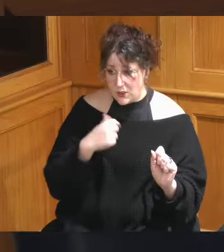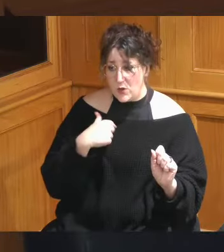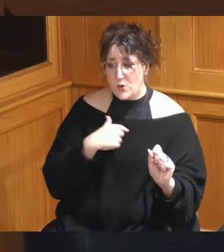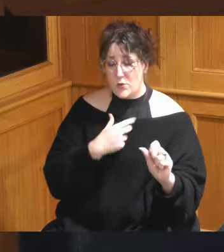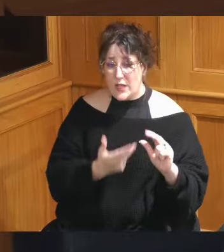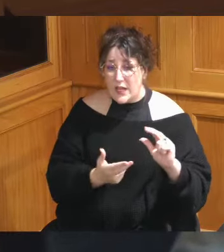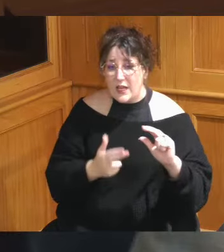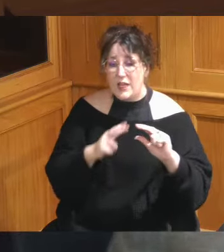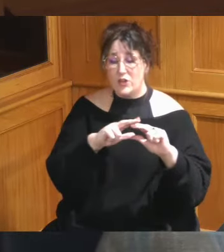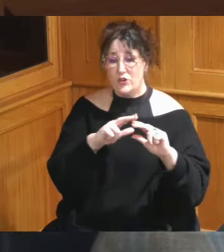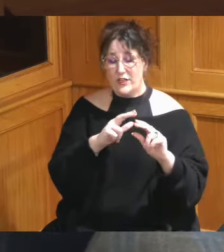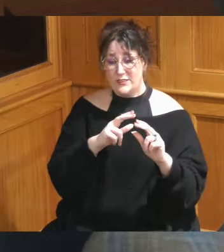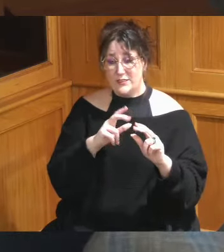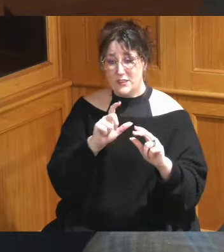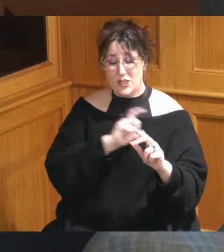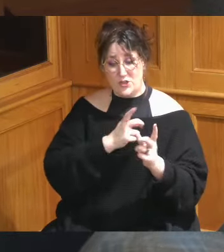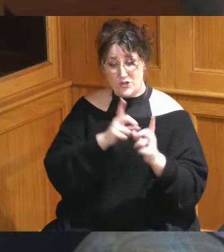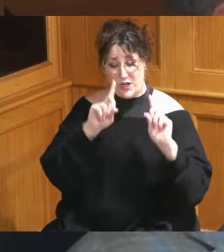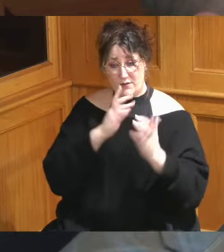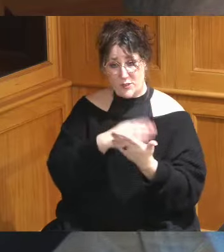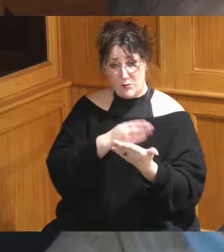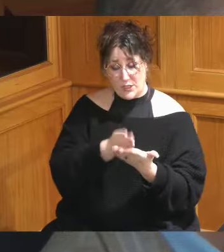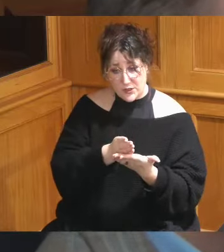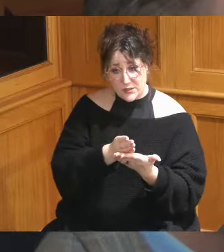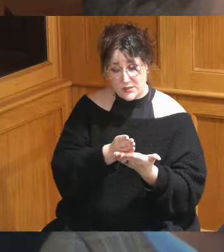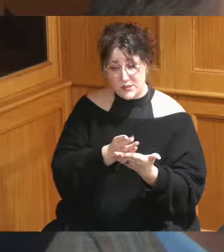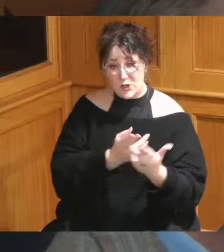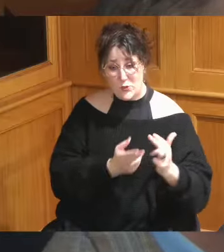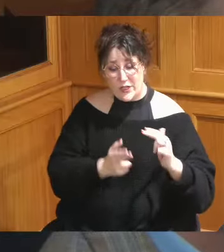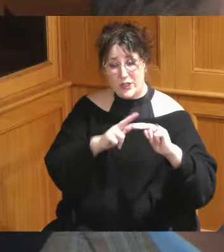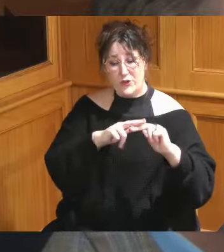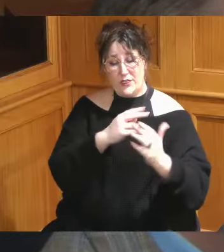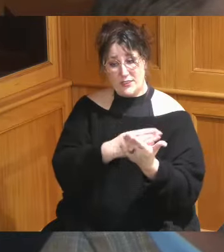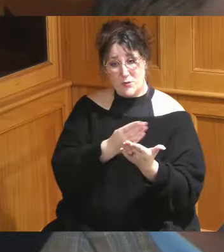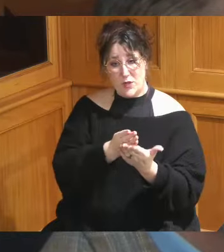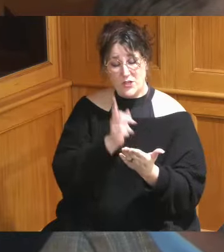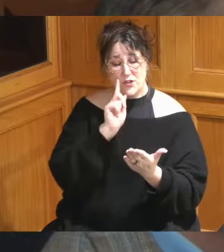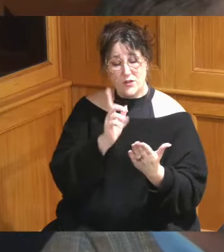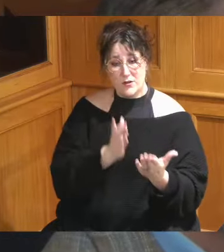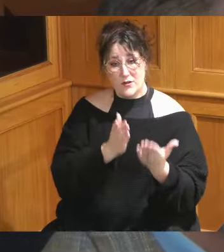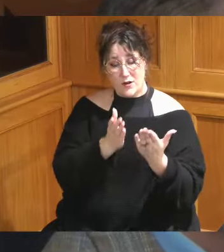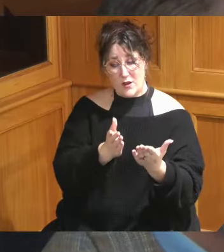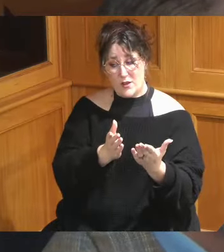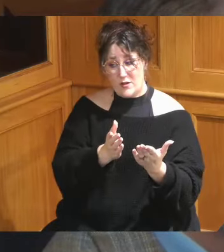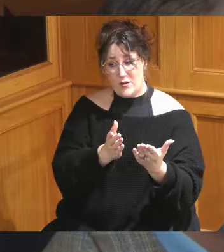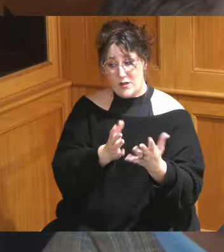budget for the shares. We increase the budget that was proposed. We increased that for the